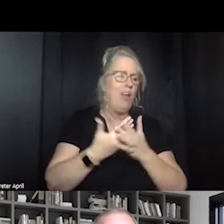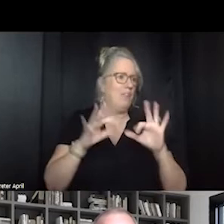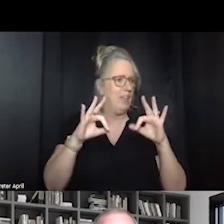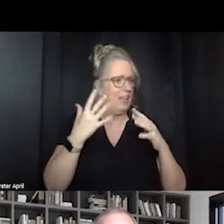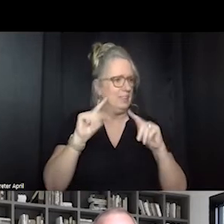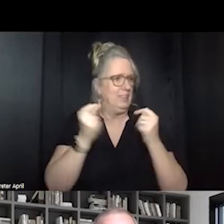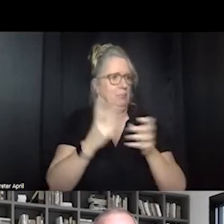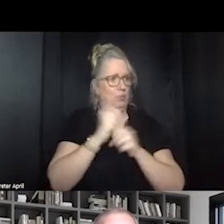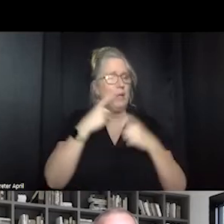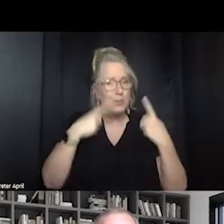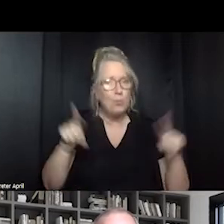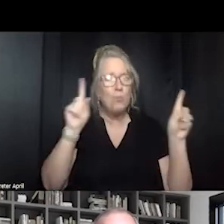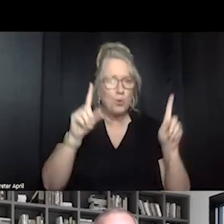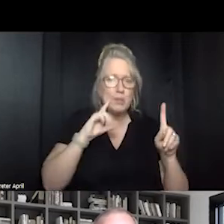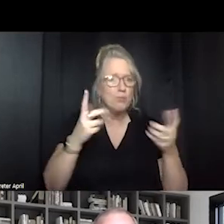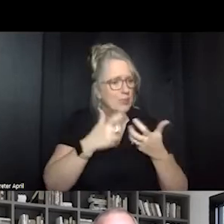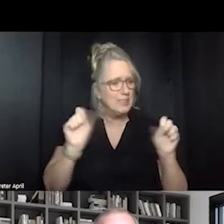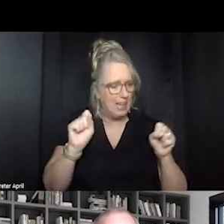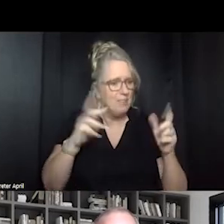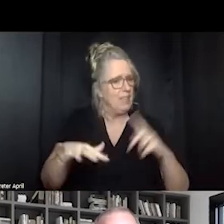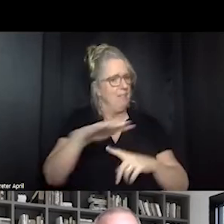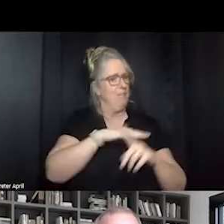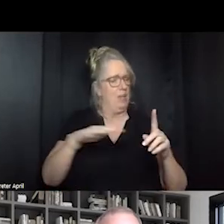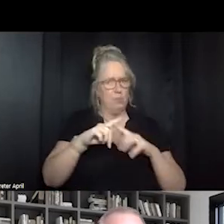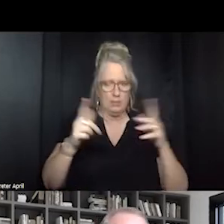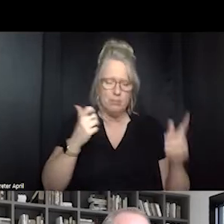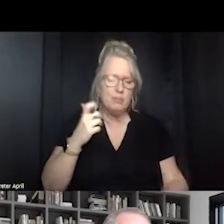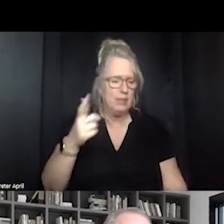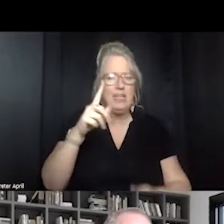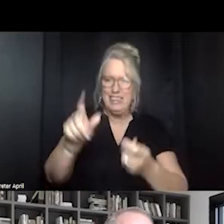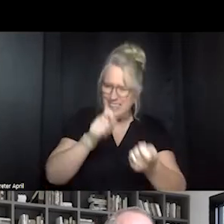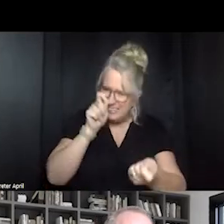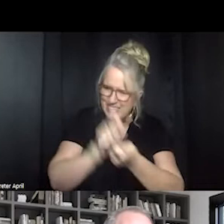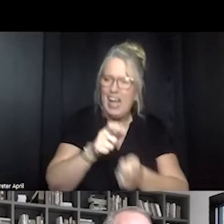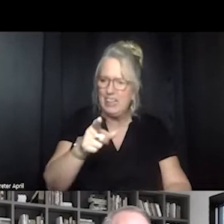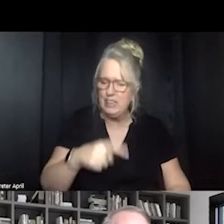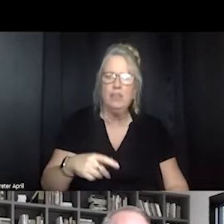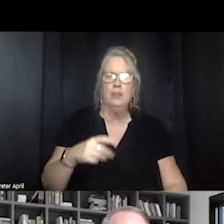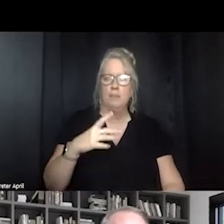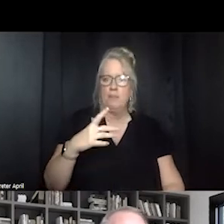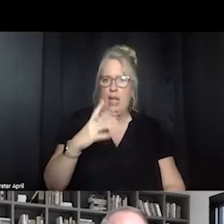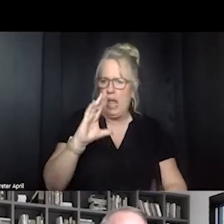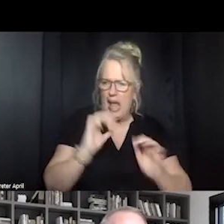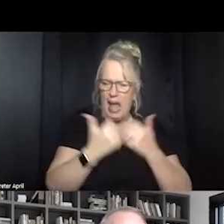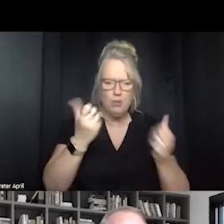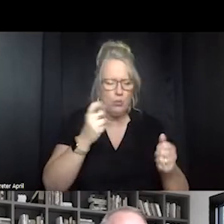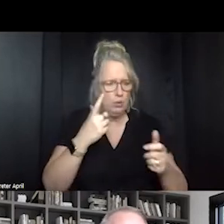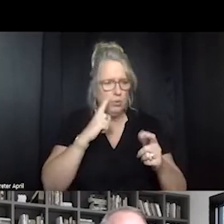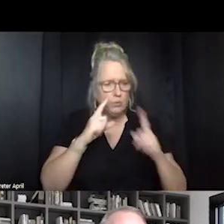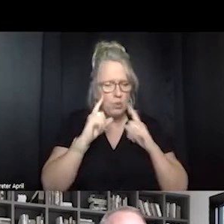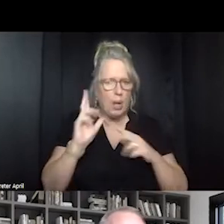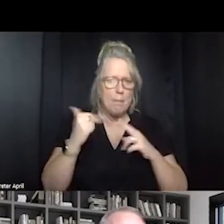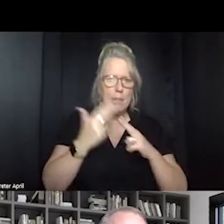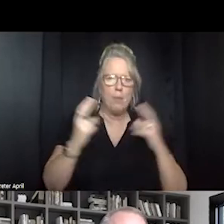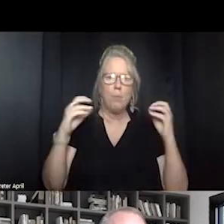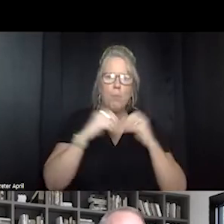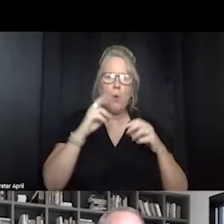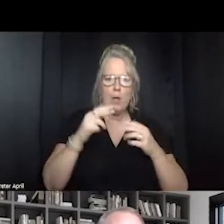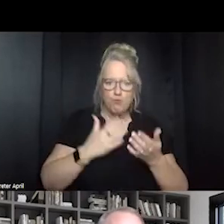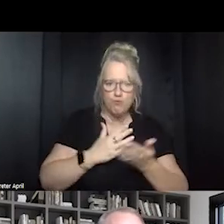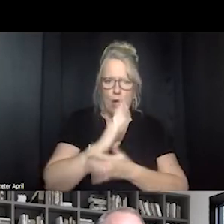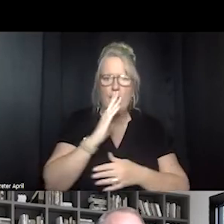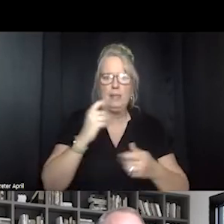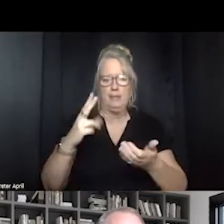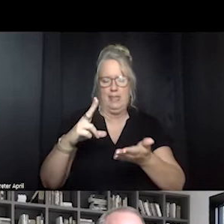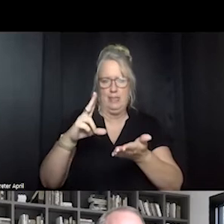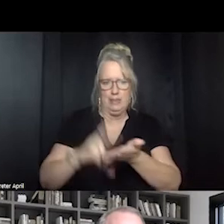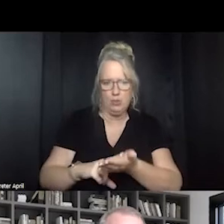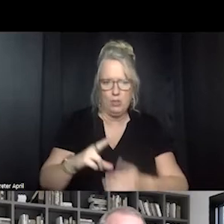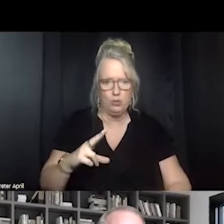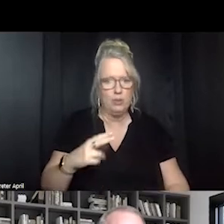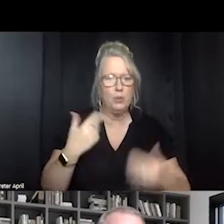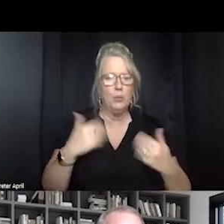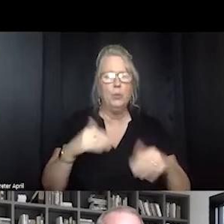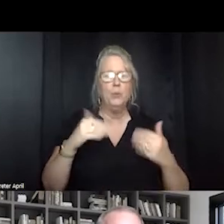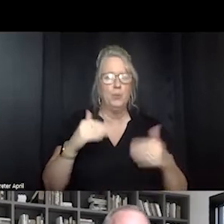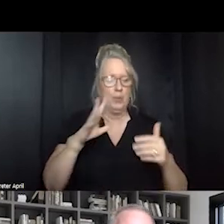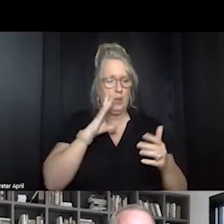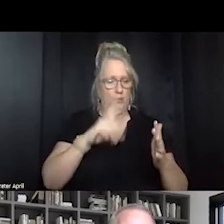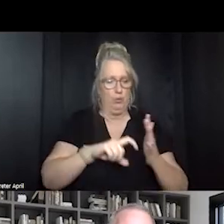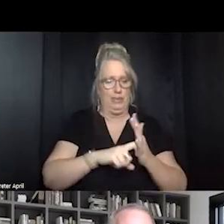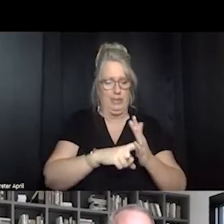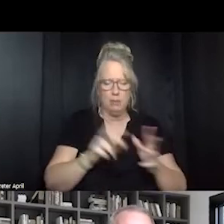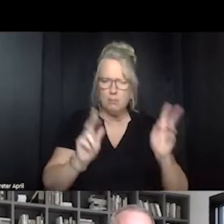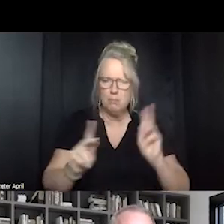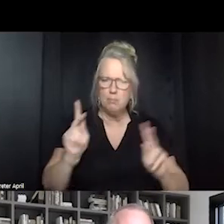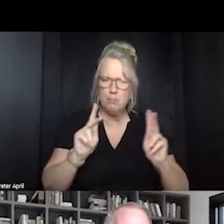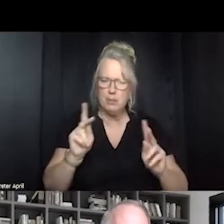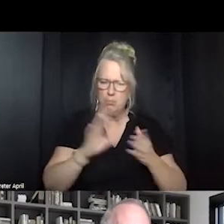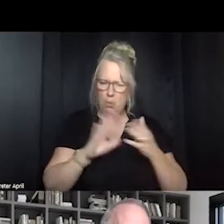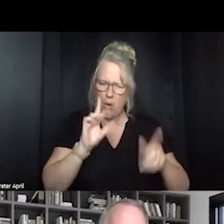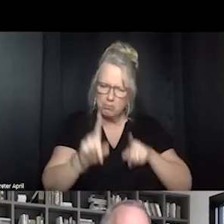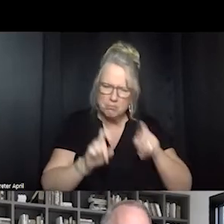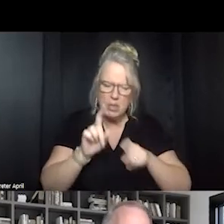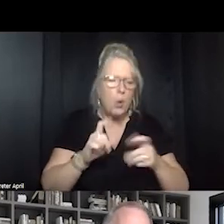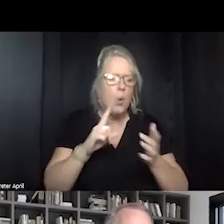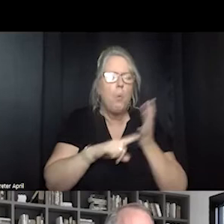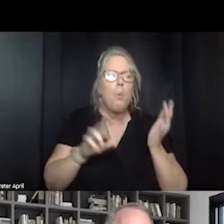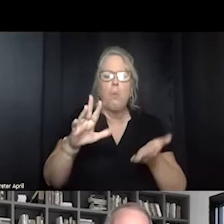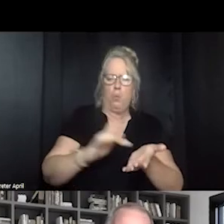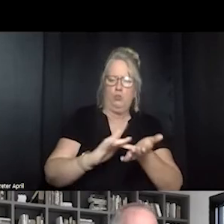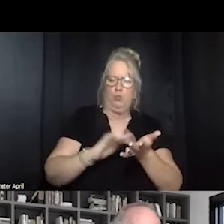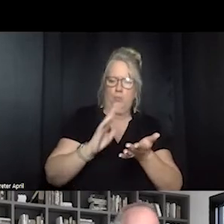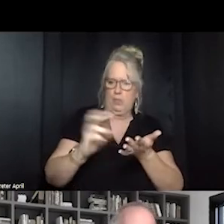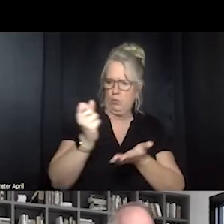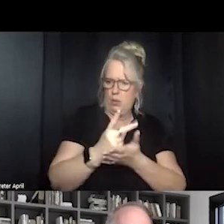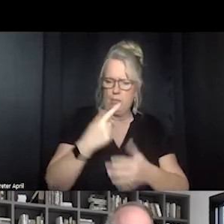IT WORK. A KEY SORT OF AREA. PEOPLE ARE ASKING QUESTIONS. THOEB IS BEING MEDICALLY